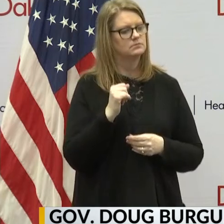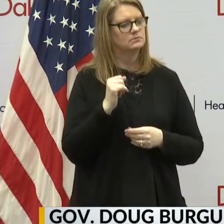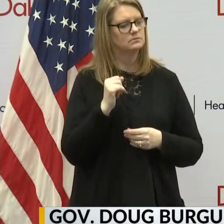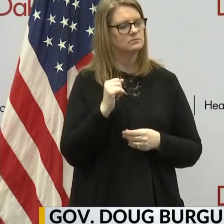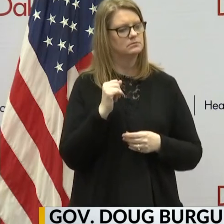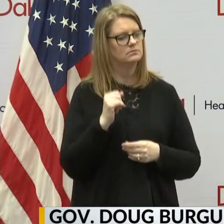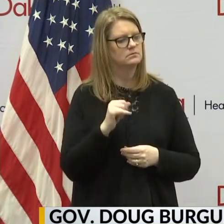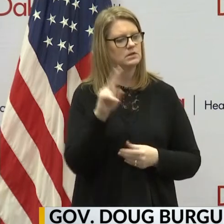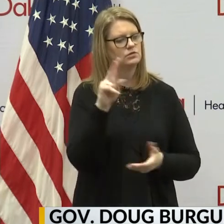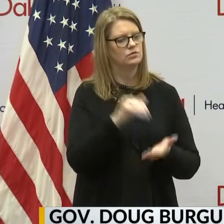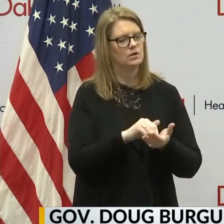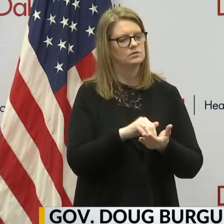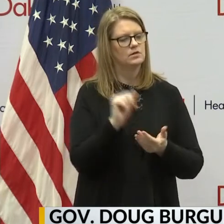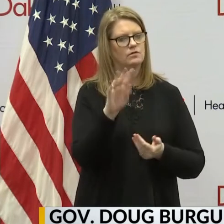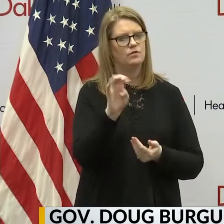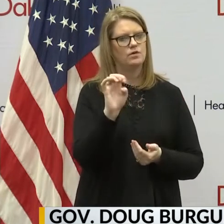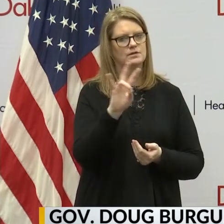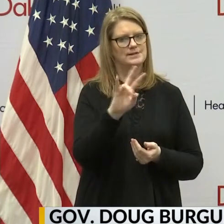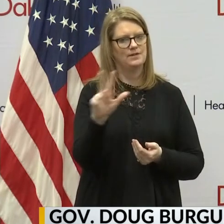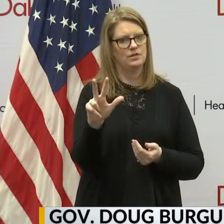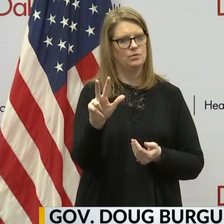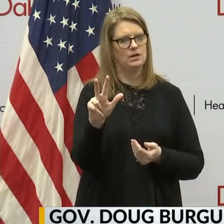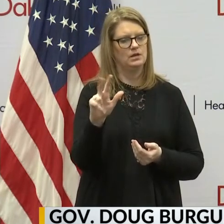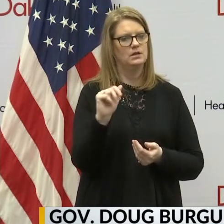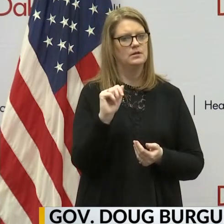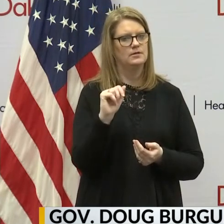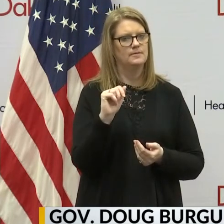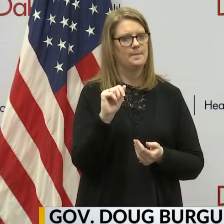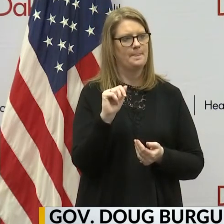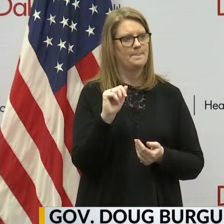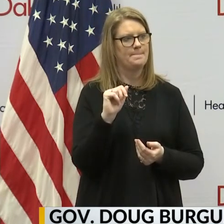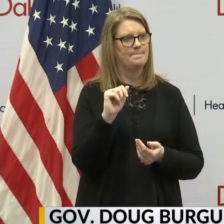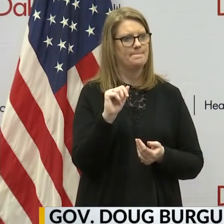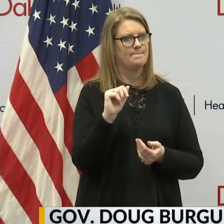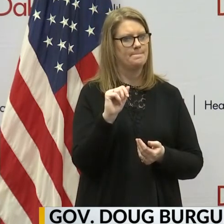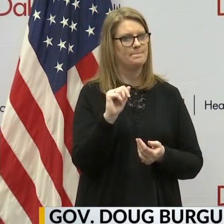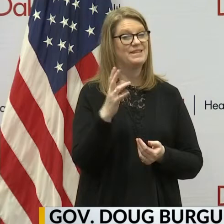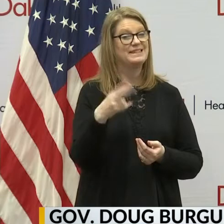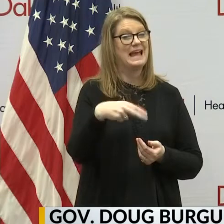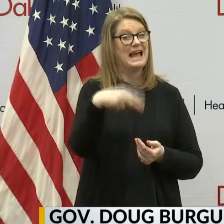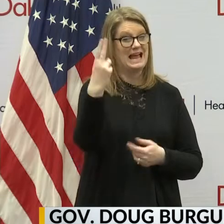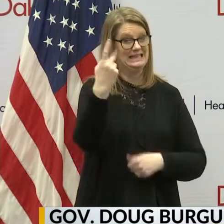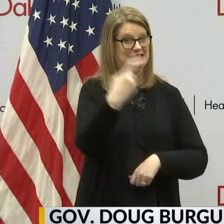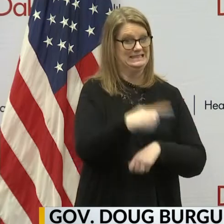NORTH DAKOTA.THE FULL NUMBERS FOR FRIDAY WE REPORTED FOR AT 3:00 P.M. YESTERDAY, THEY WERE